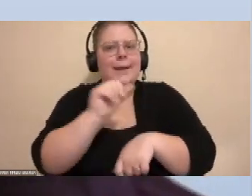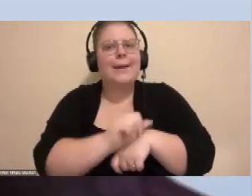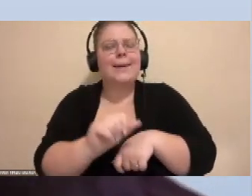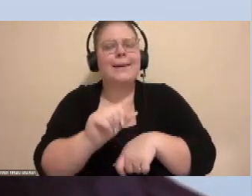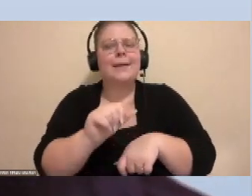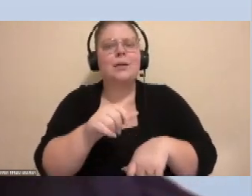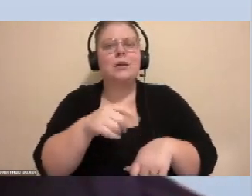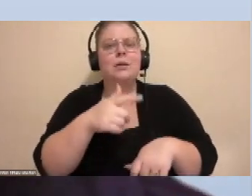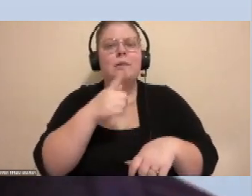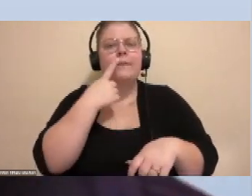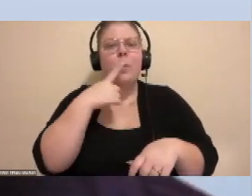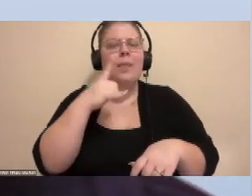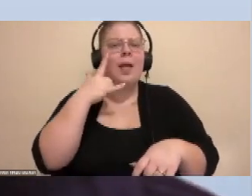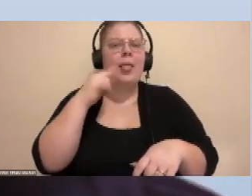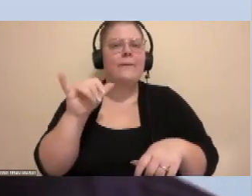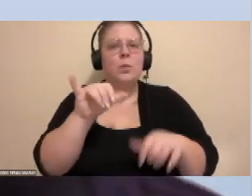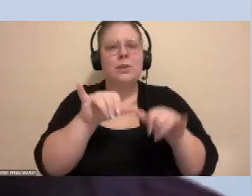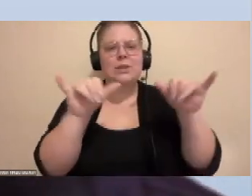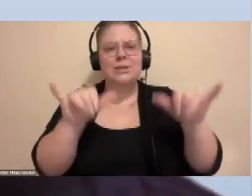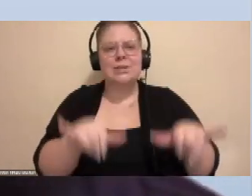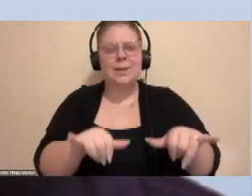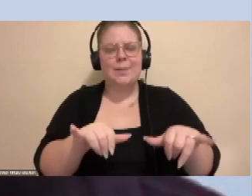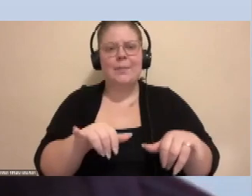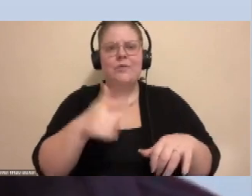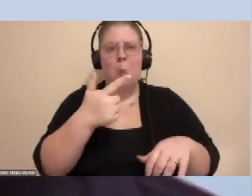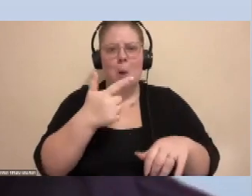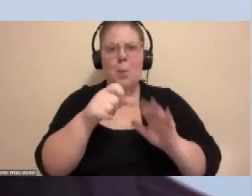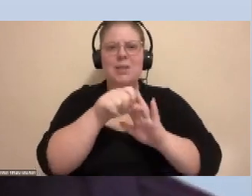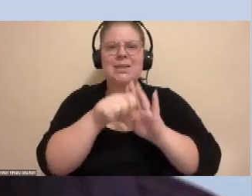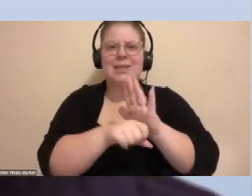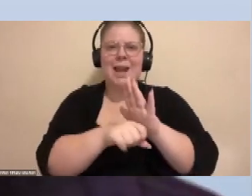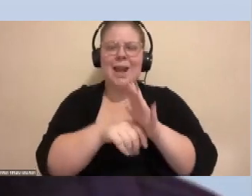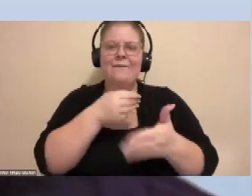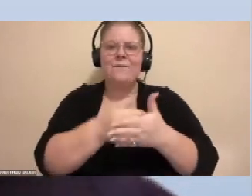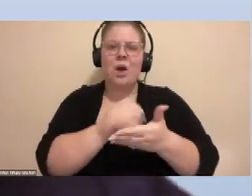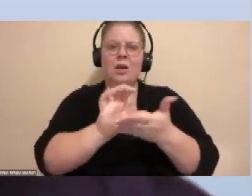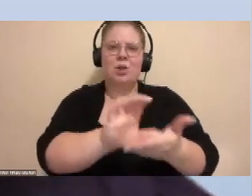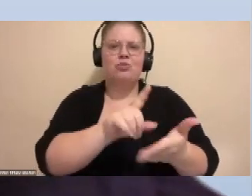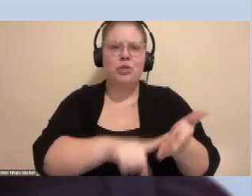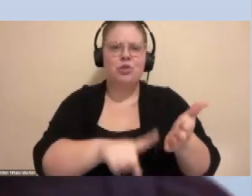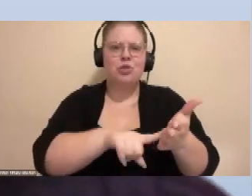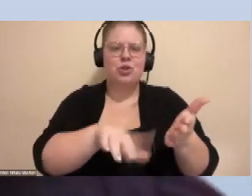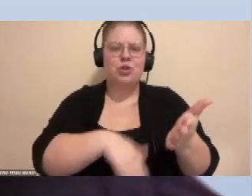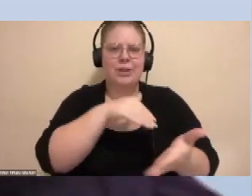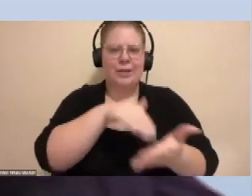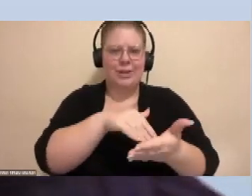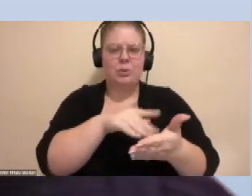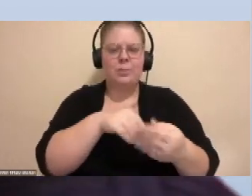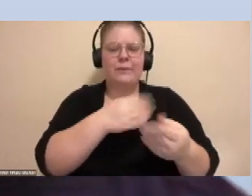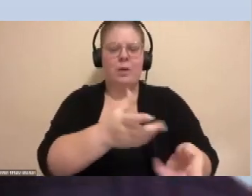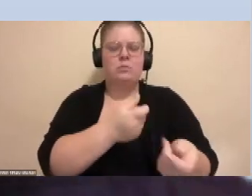System of 21 state funded regional centers that provide services to people with developmental disabilities.